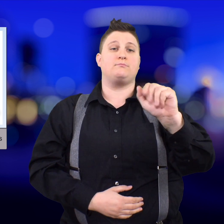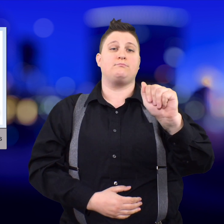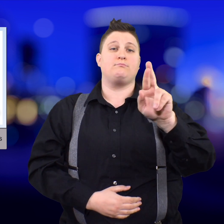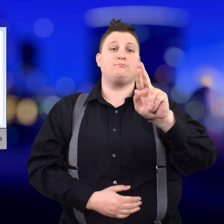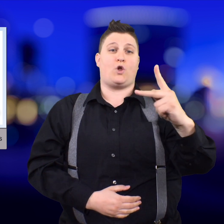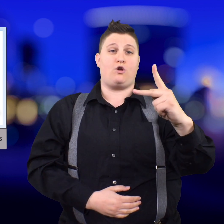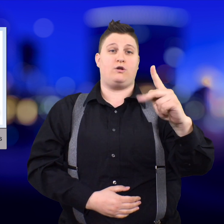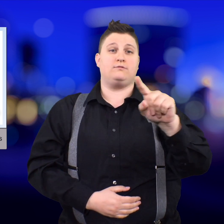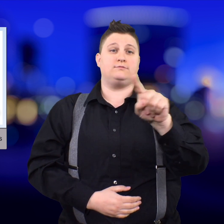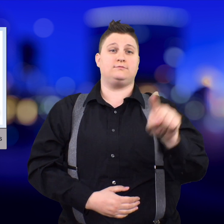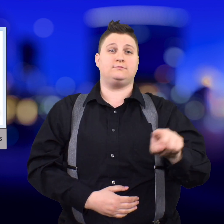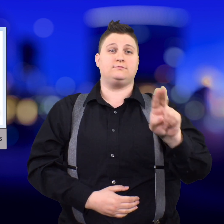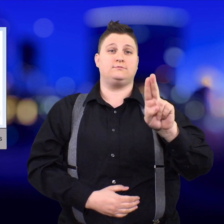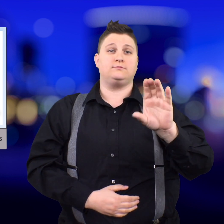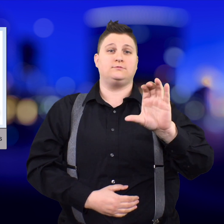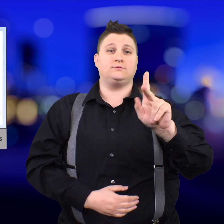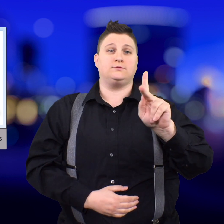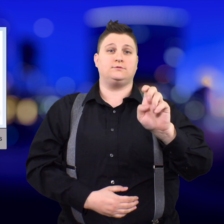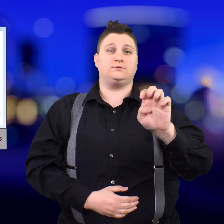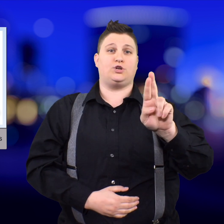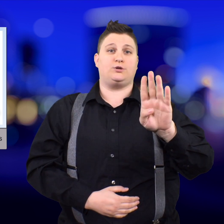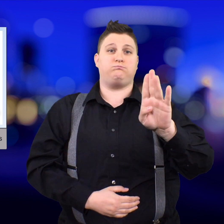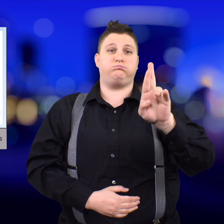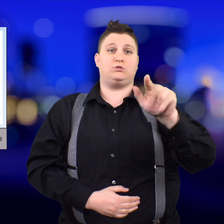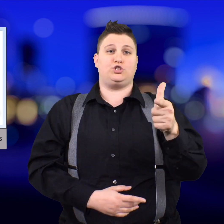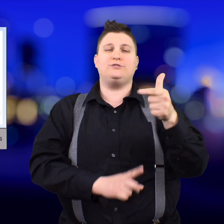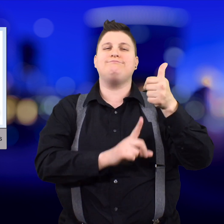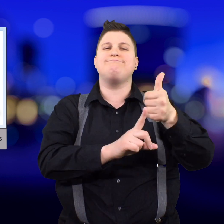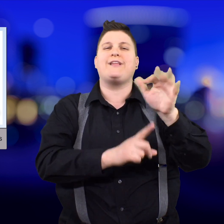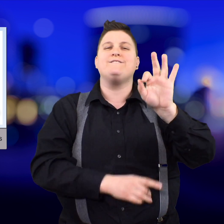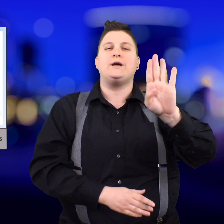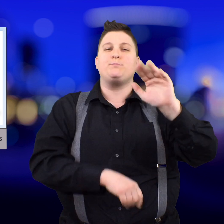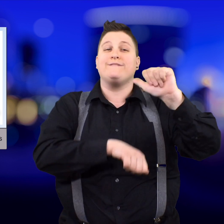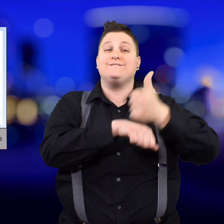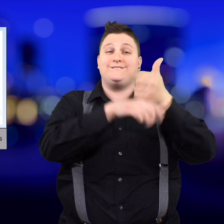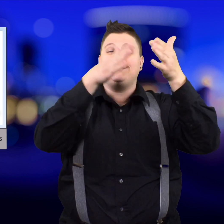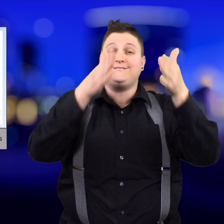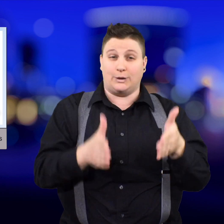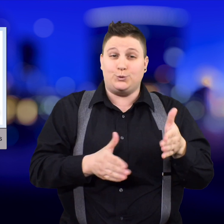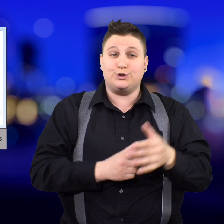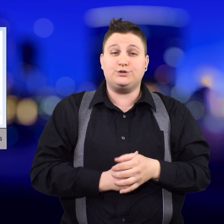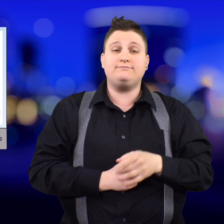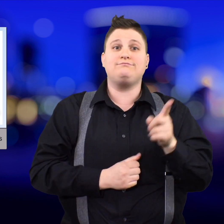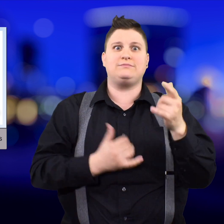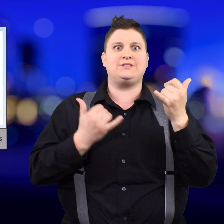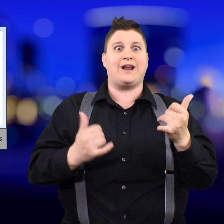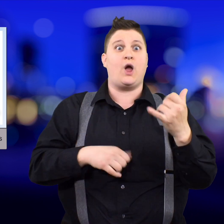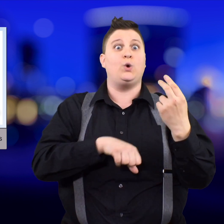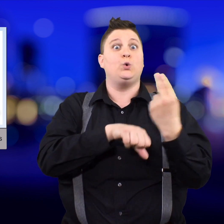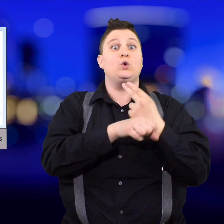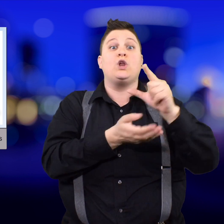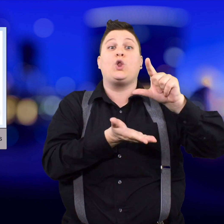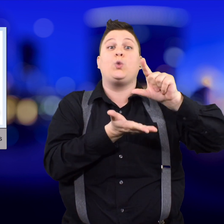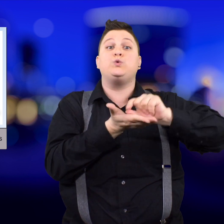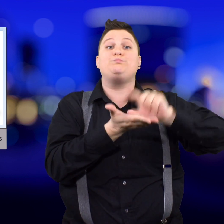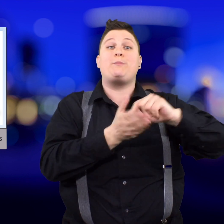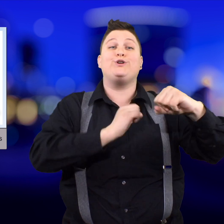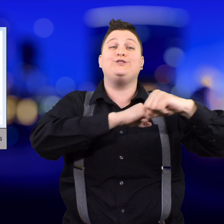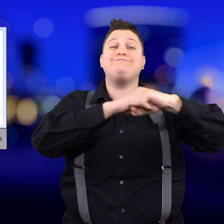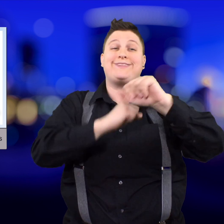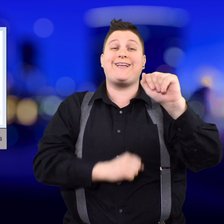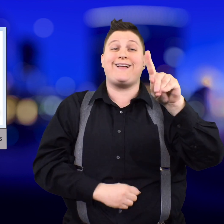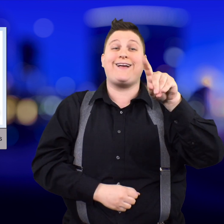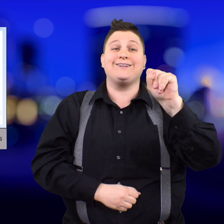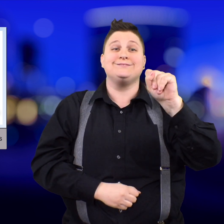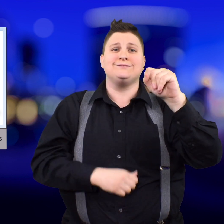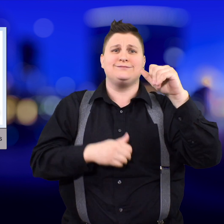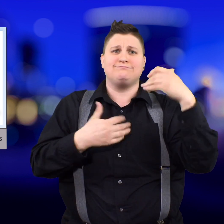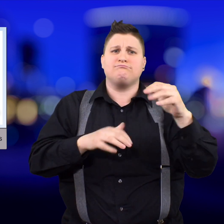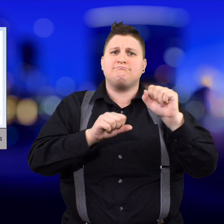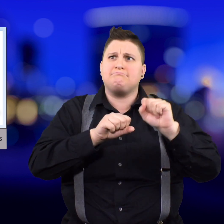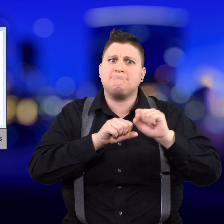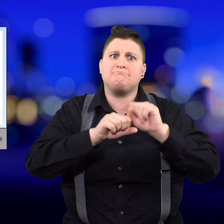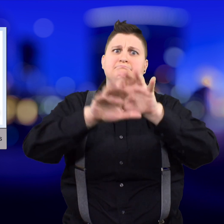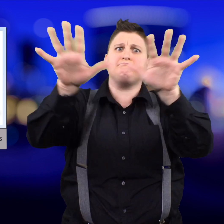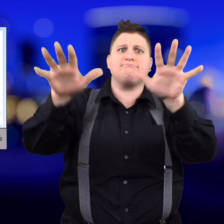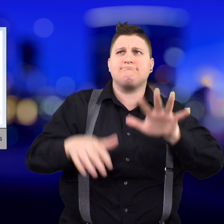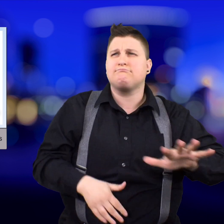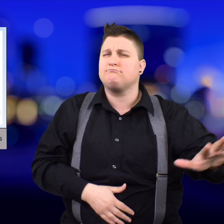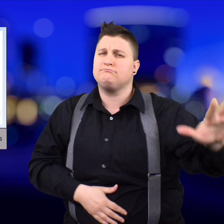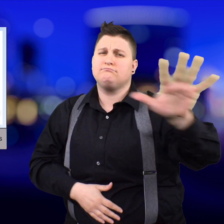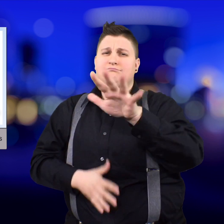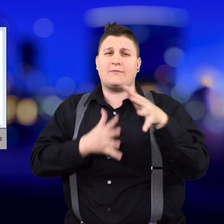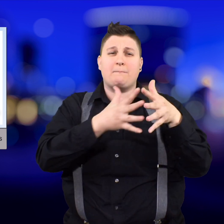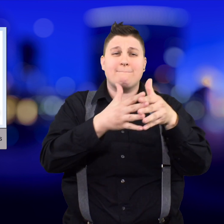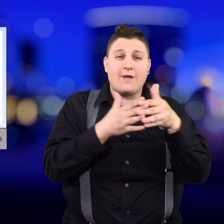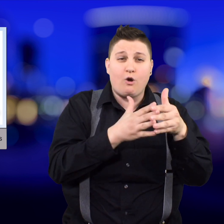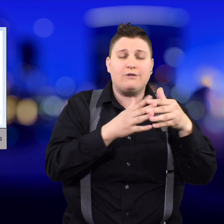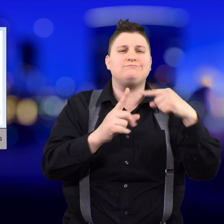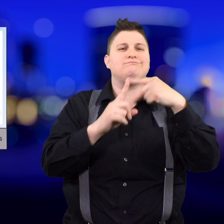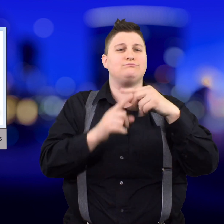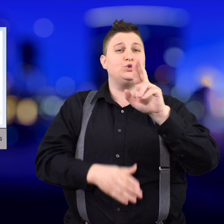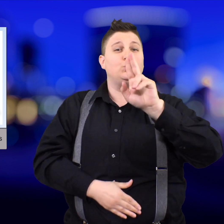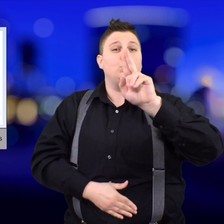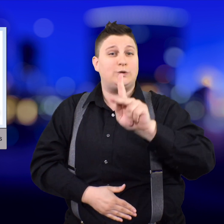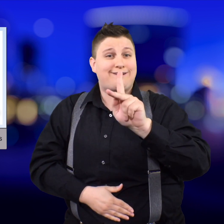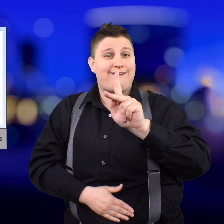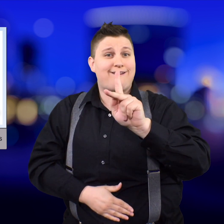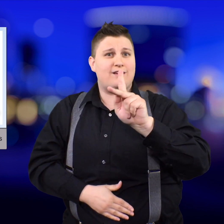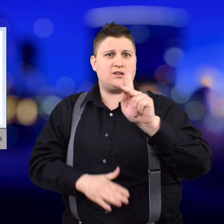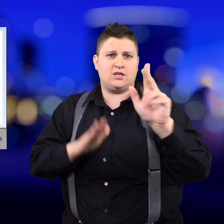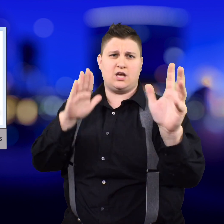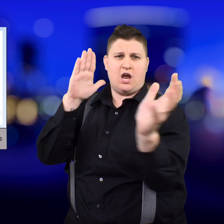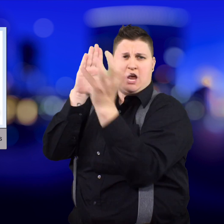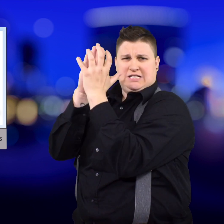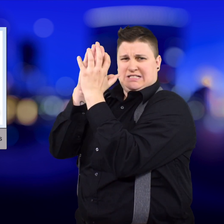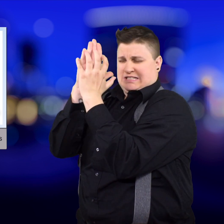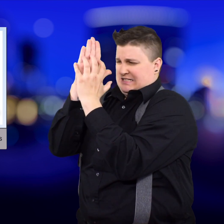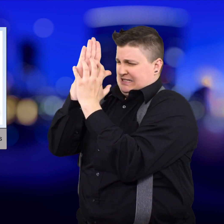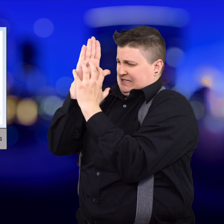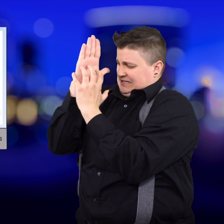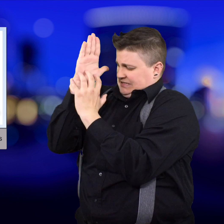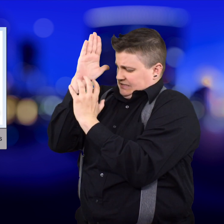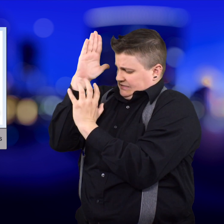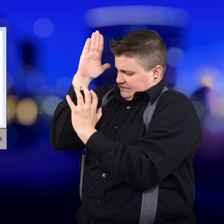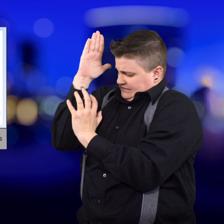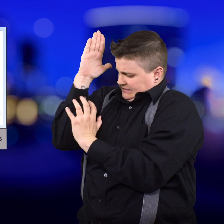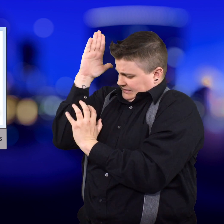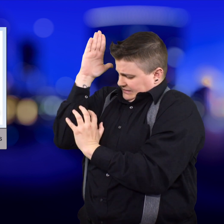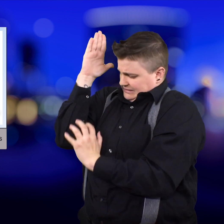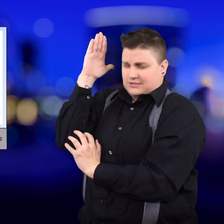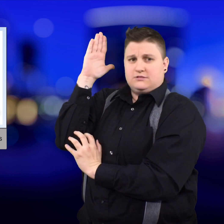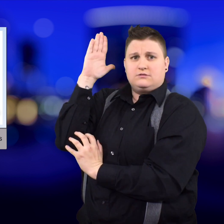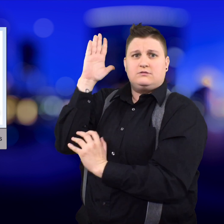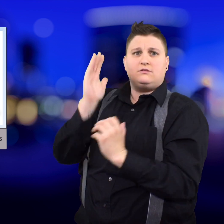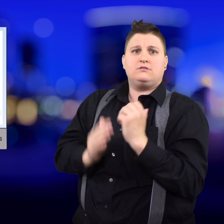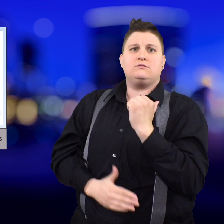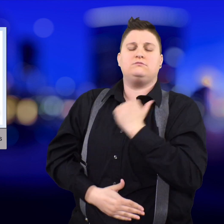Facebook founder Mark Zuckerberg is using full-page newspaper ads in the US and UK to